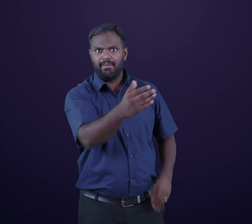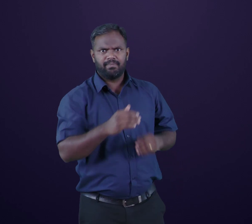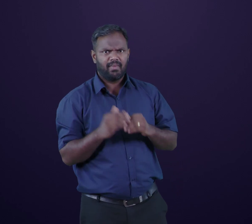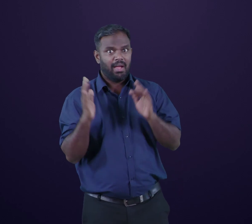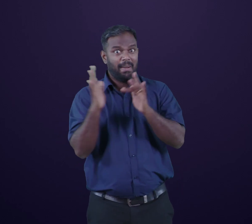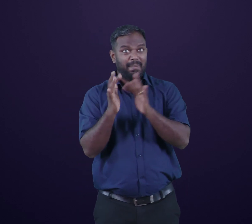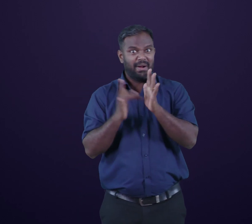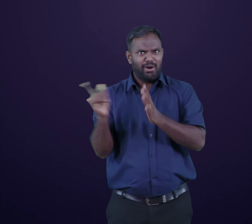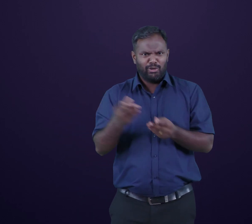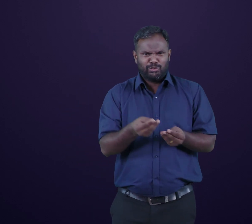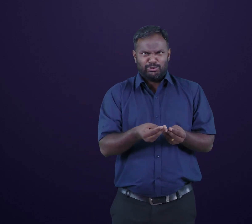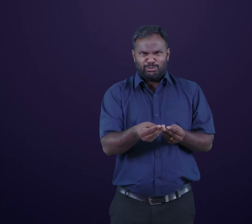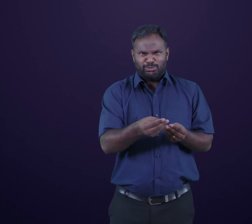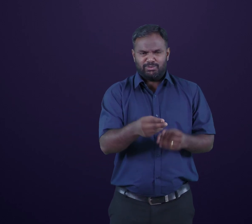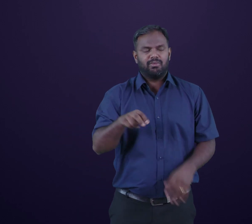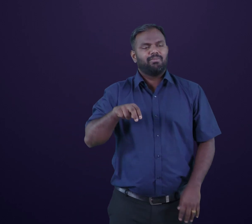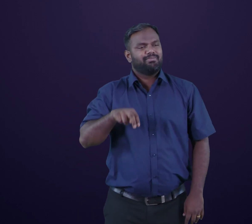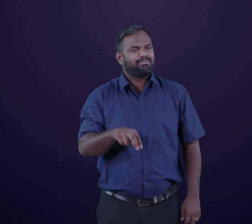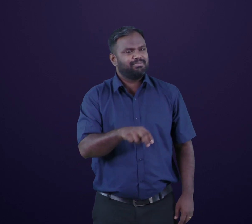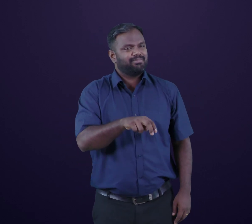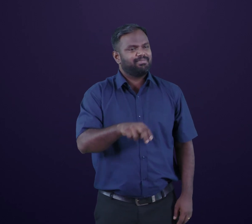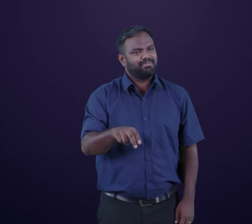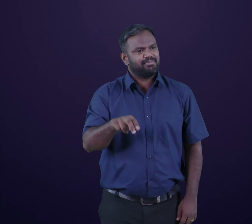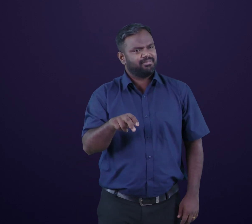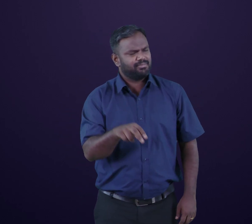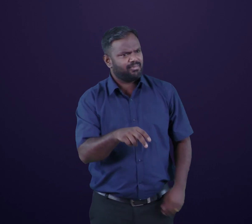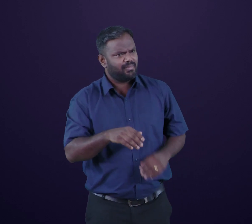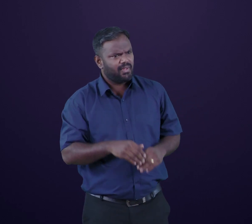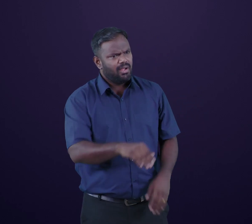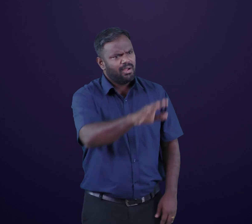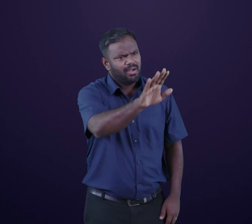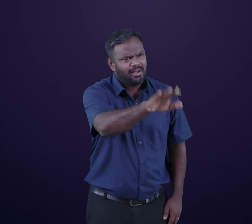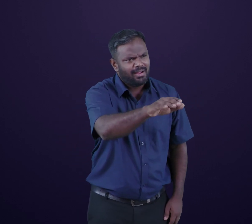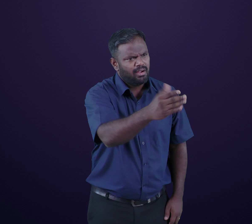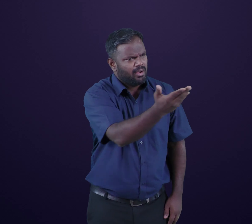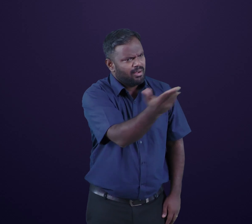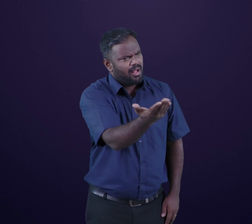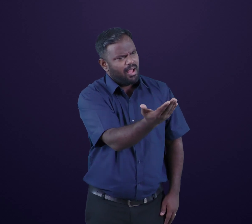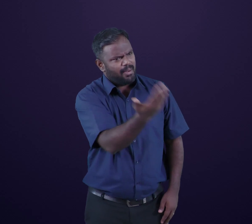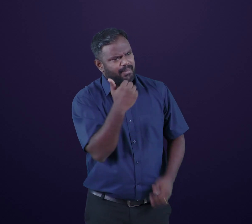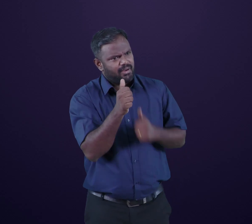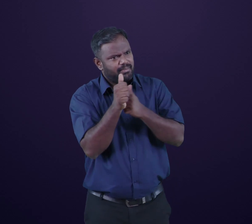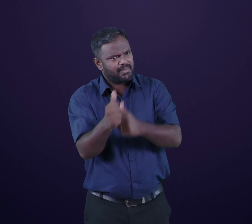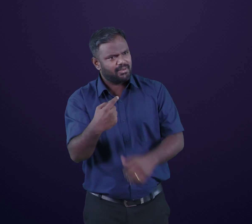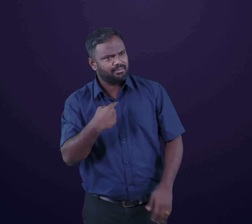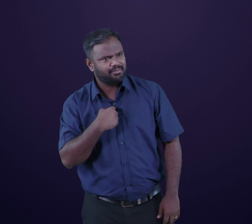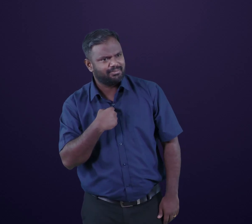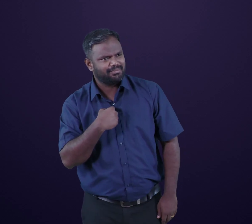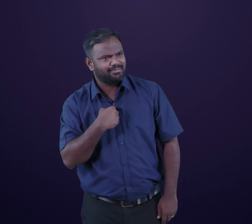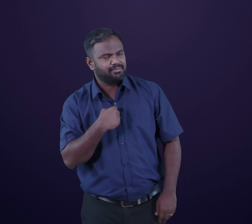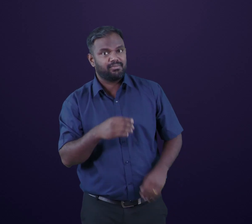As soon as Jesus saw them, he told them to come.